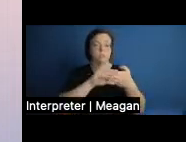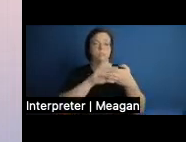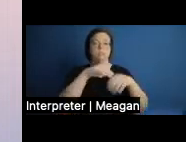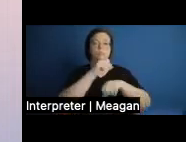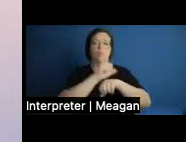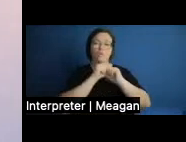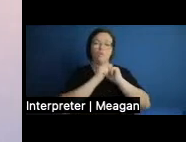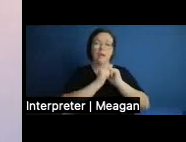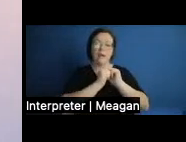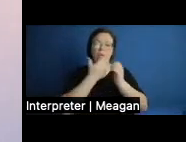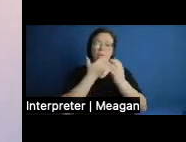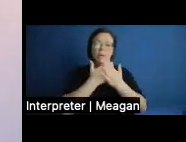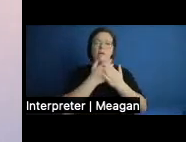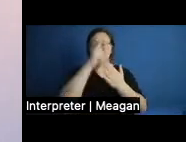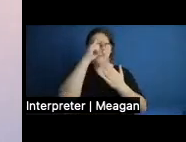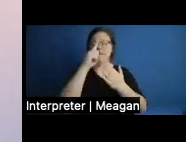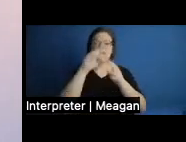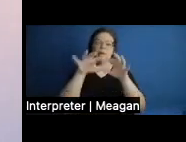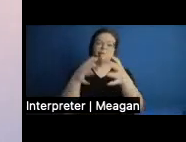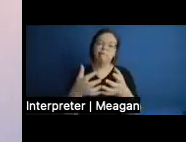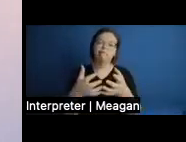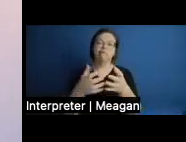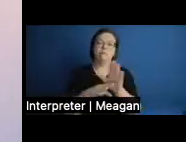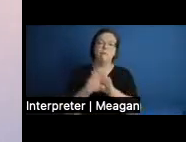I think they form a type of ecology that kind of helps the poem overcome itself.